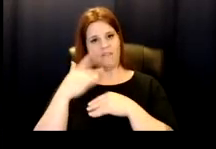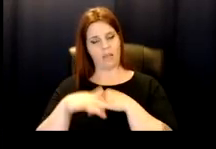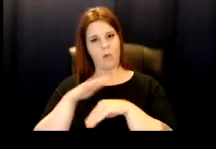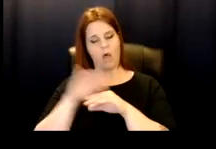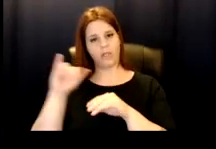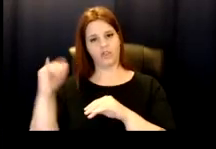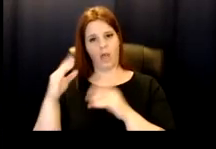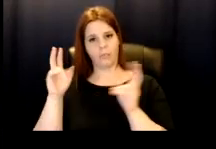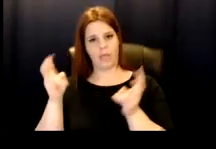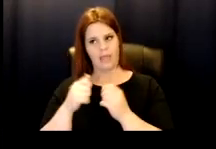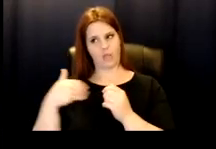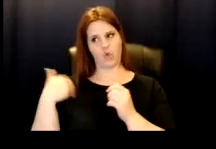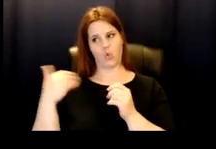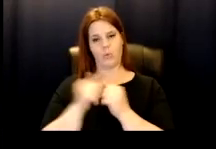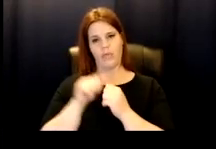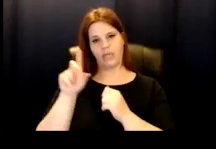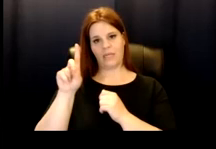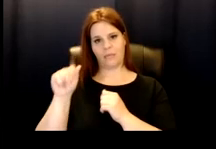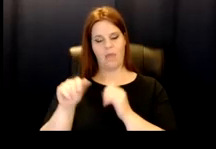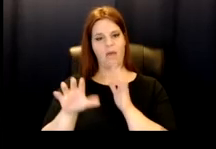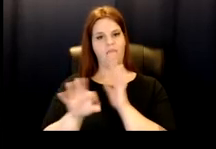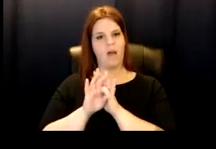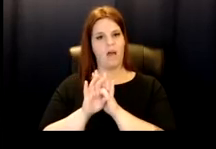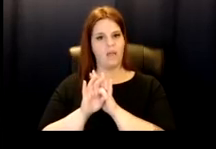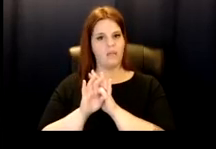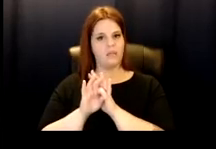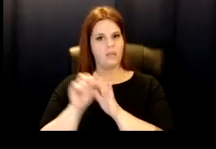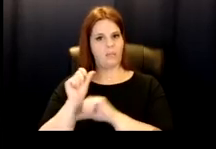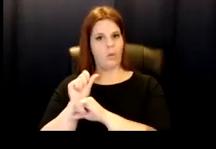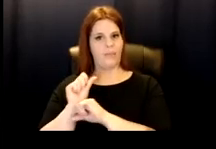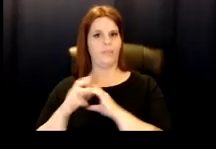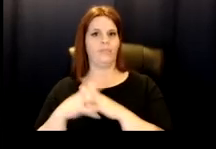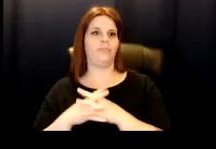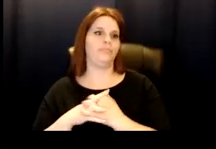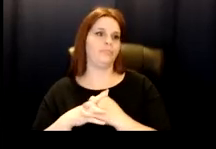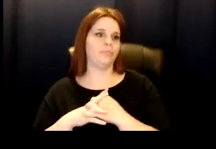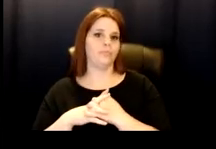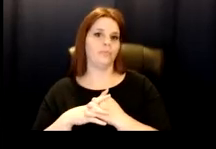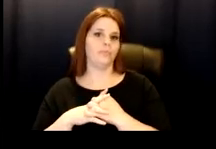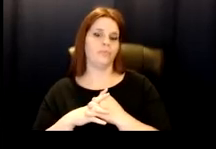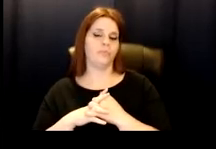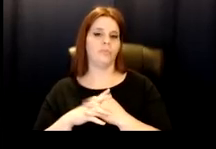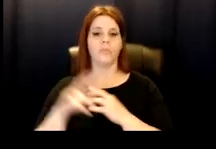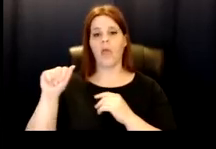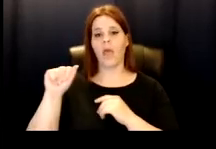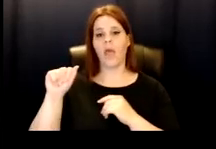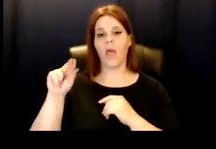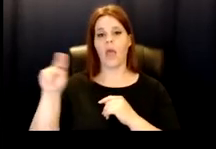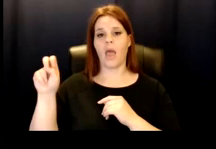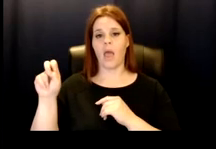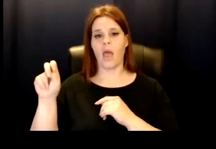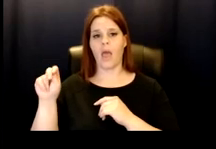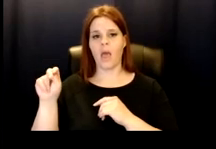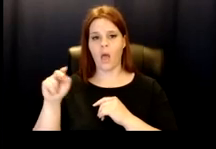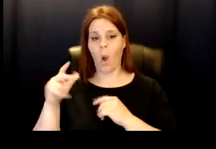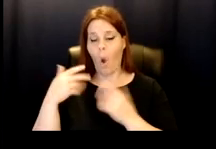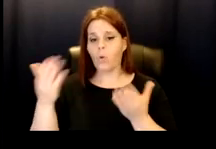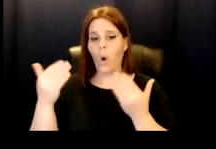disabilities find in employment? >> Kurt: I'm sorry Kim go ahead, Ann, yeah.